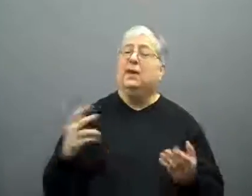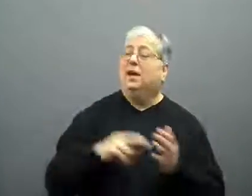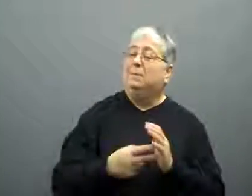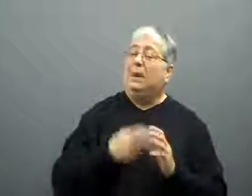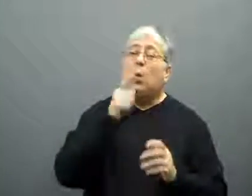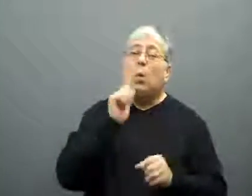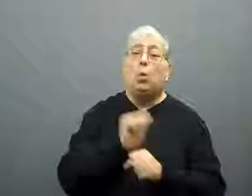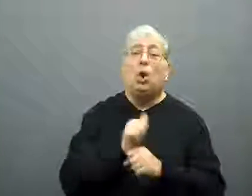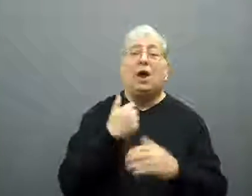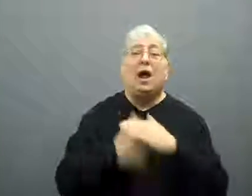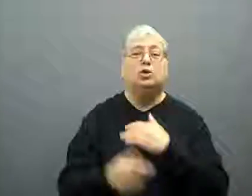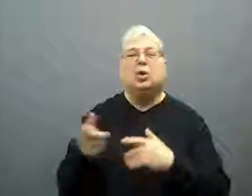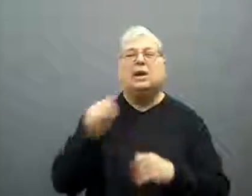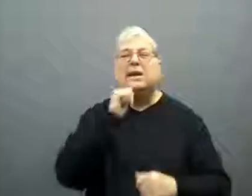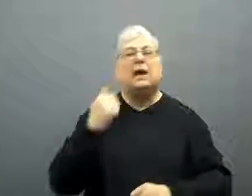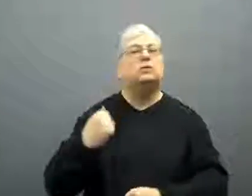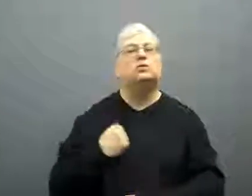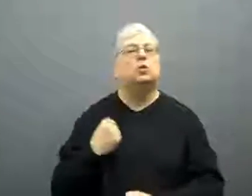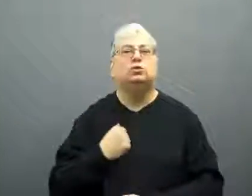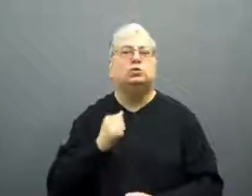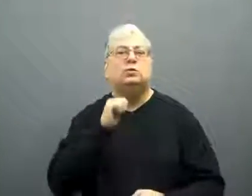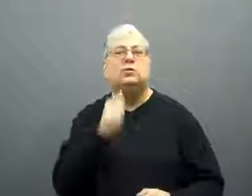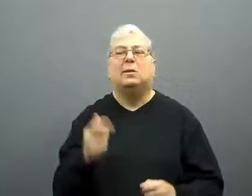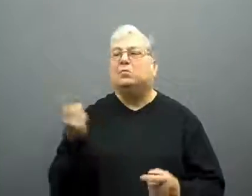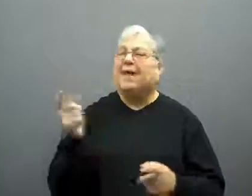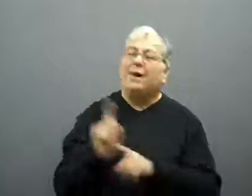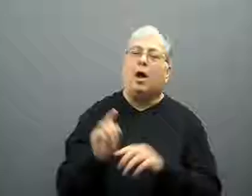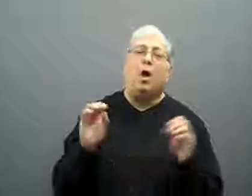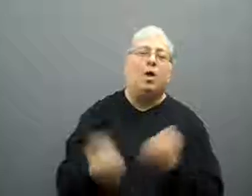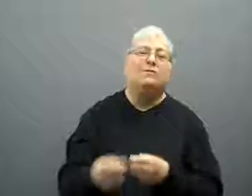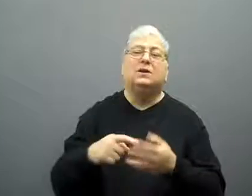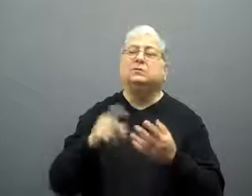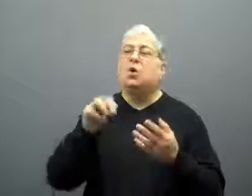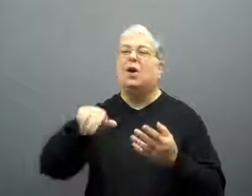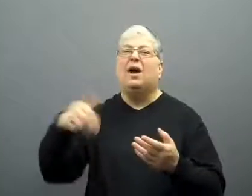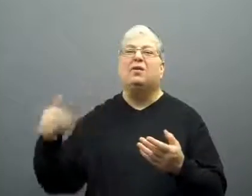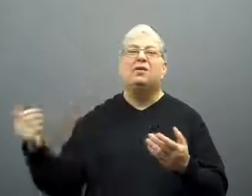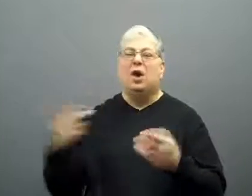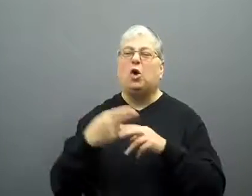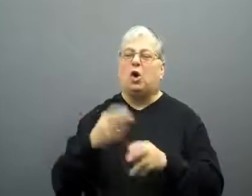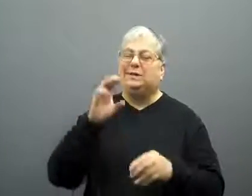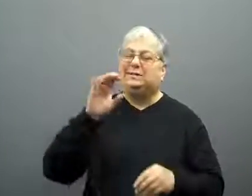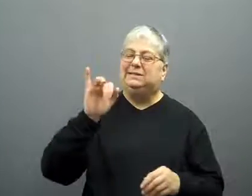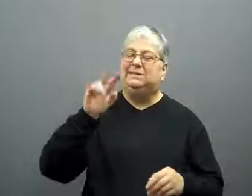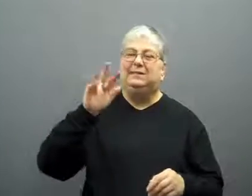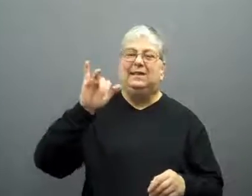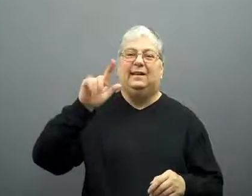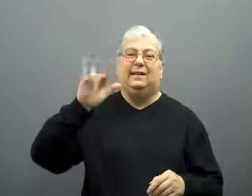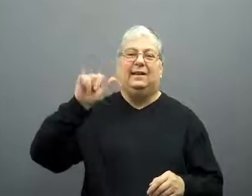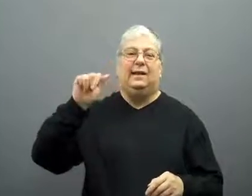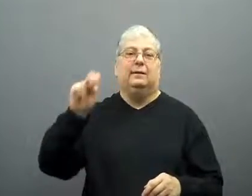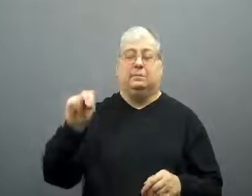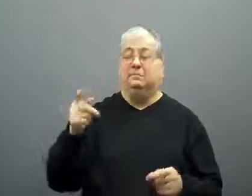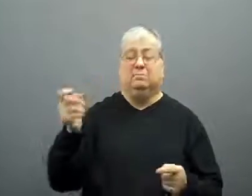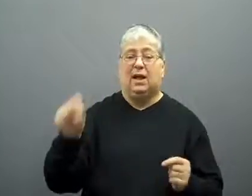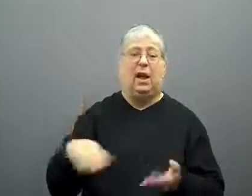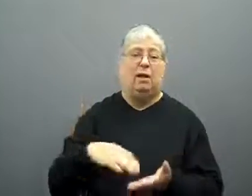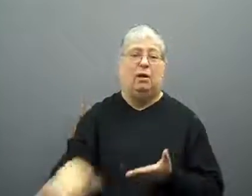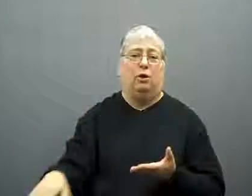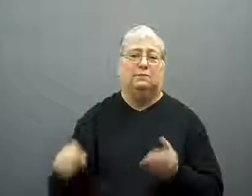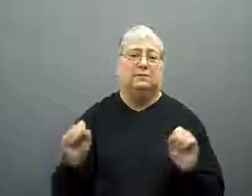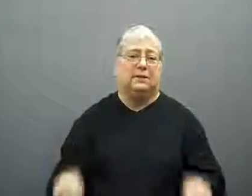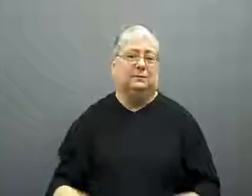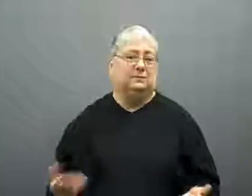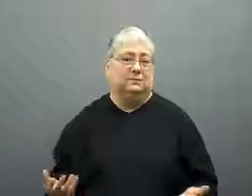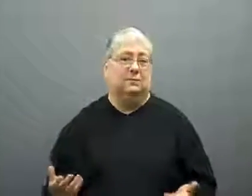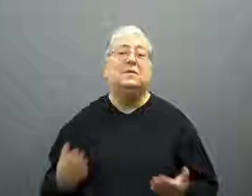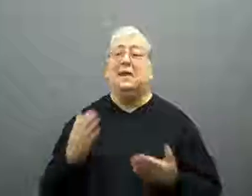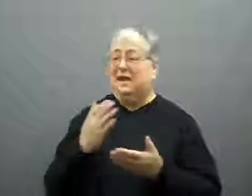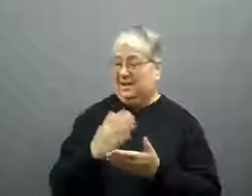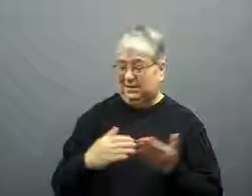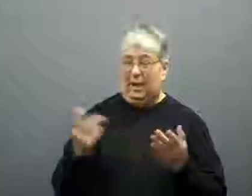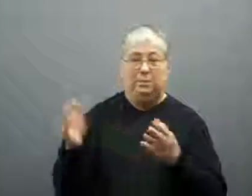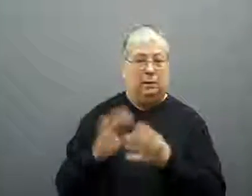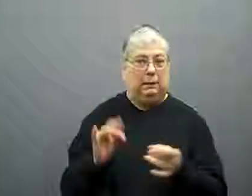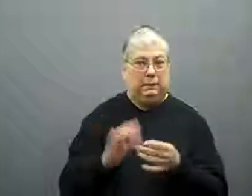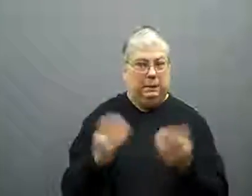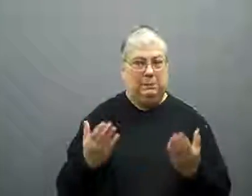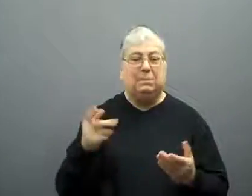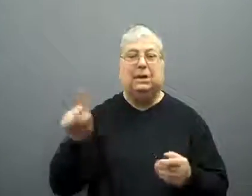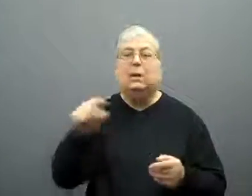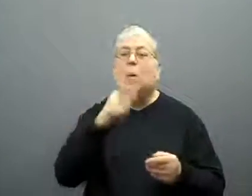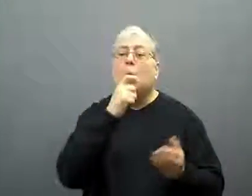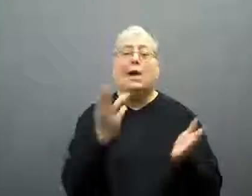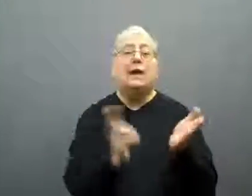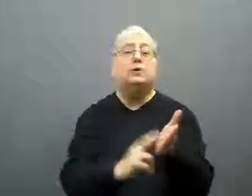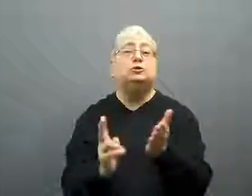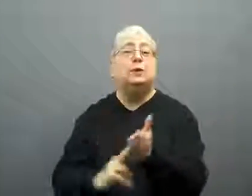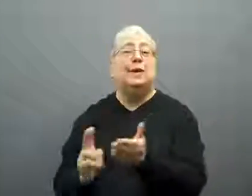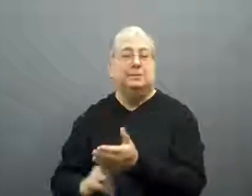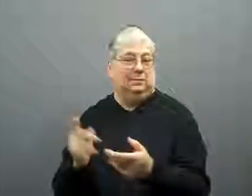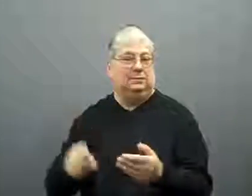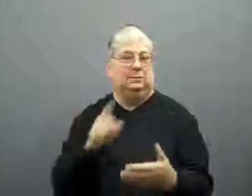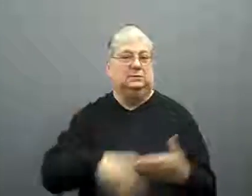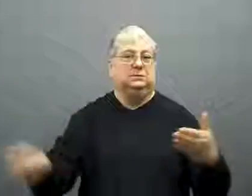That means civilian employees could be subject to layoffs.